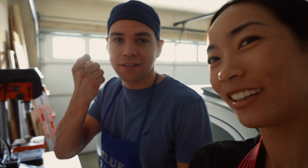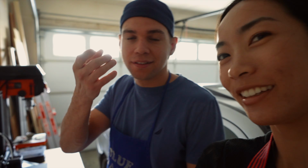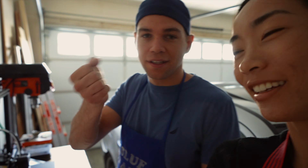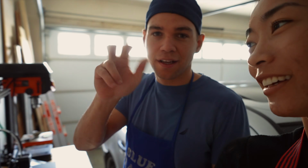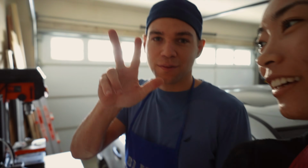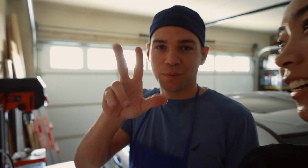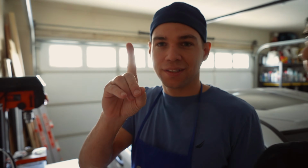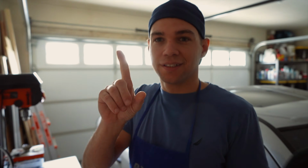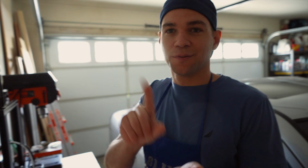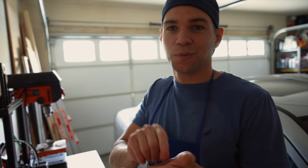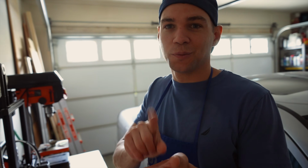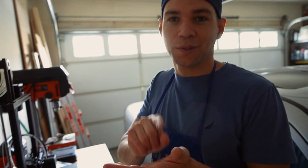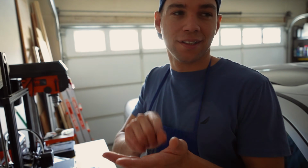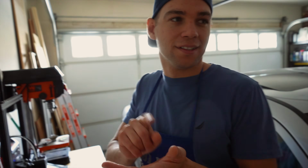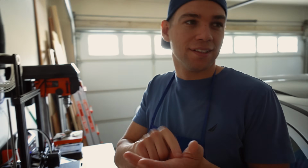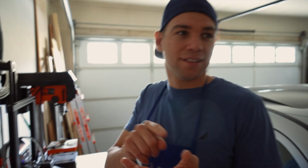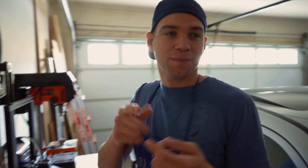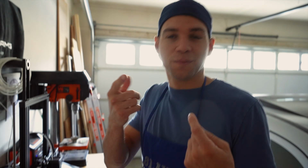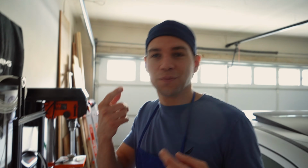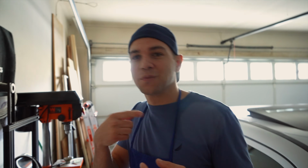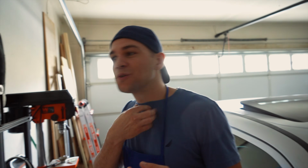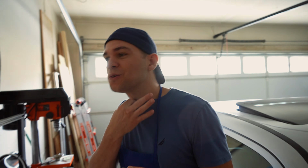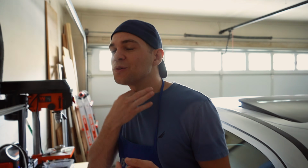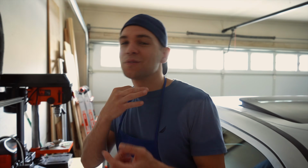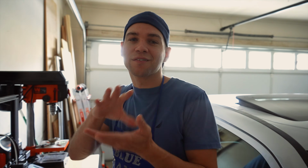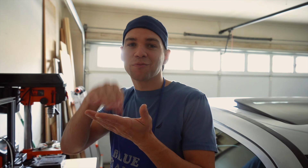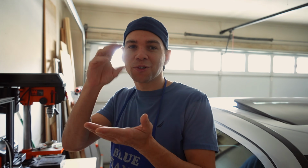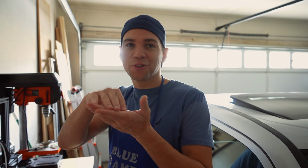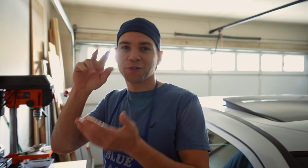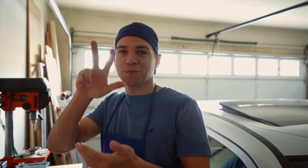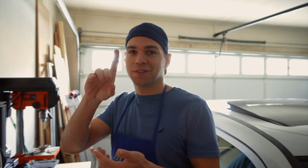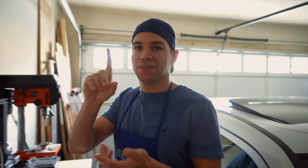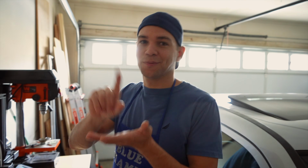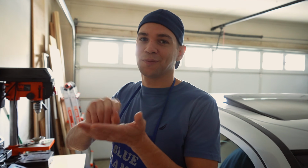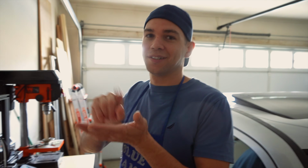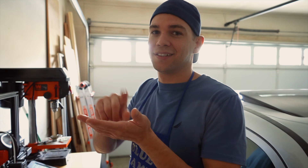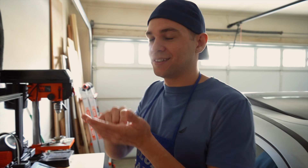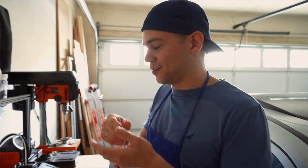R: I just got a 3d printer I'm curious about it and want to learn 3d printing